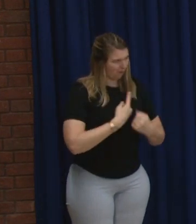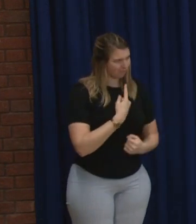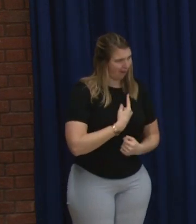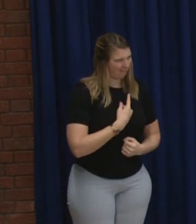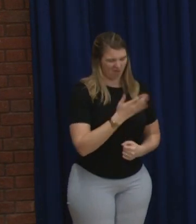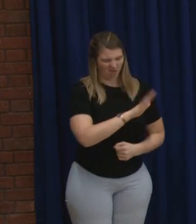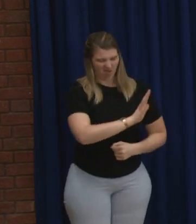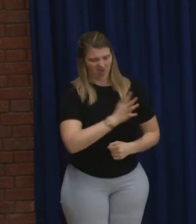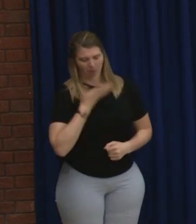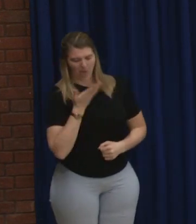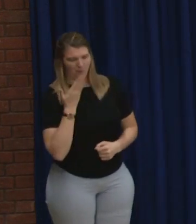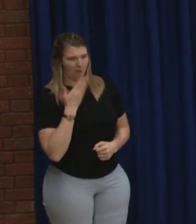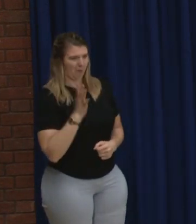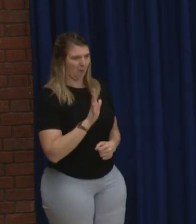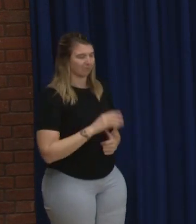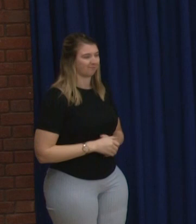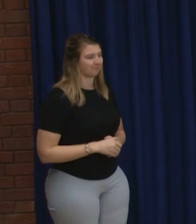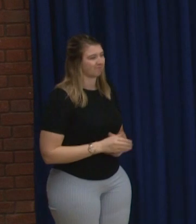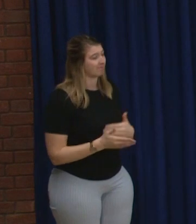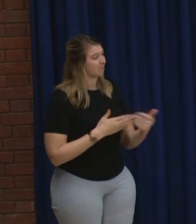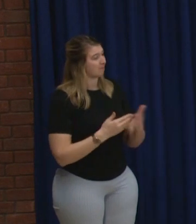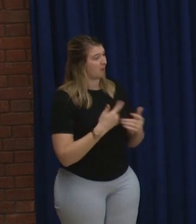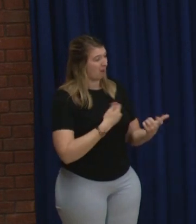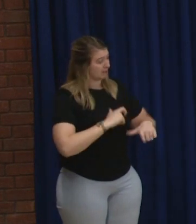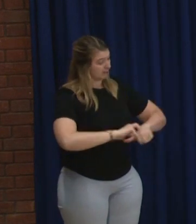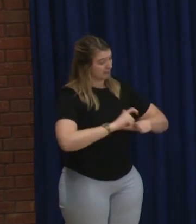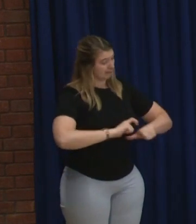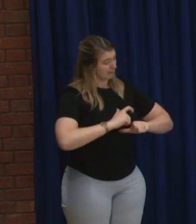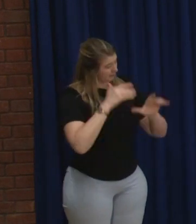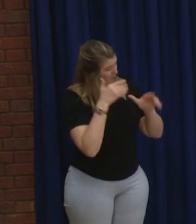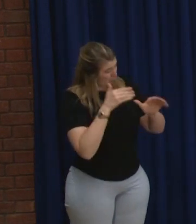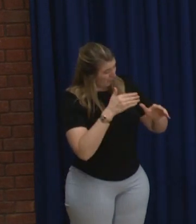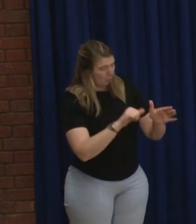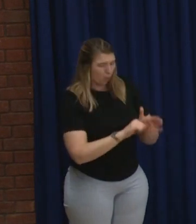struggle with my concentration, my organization. I see a few senior academics here, you need to